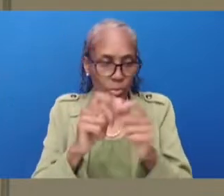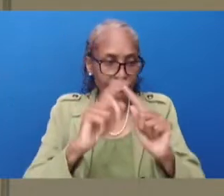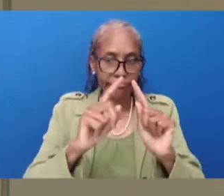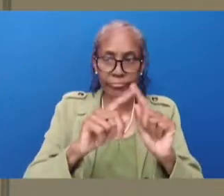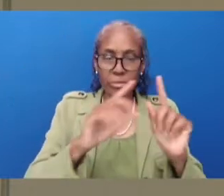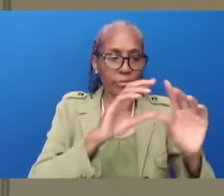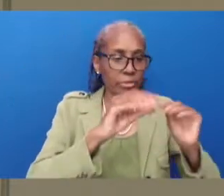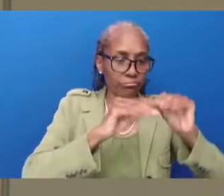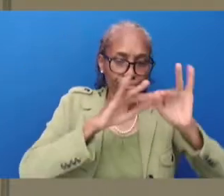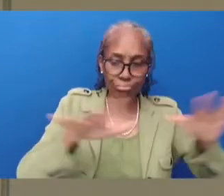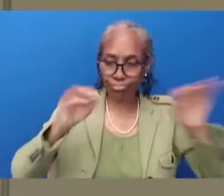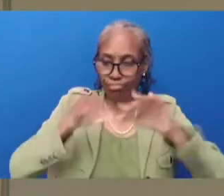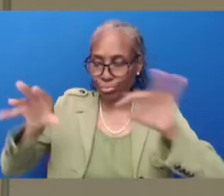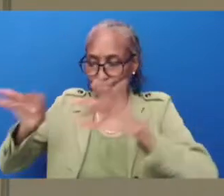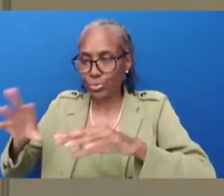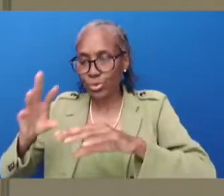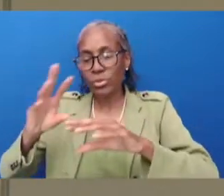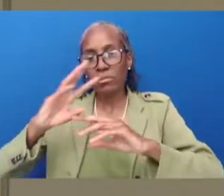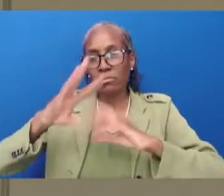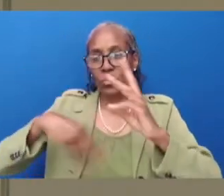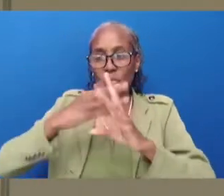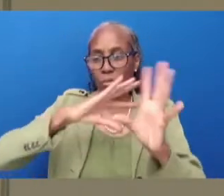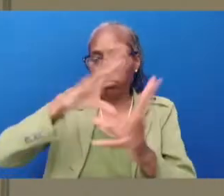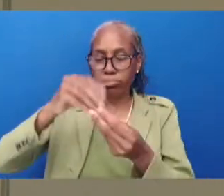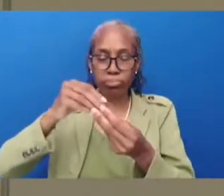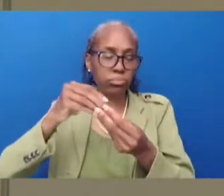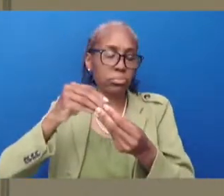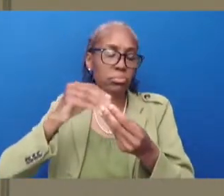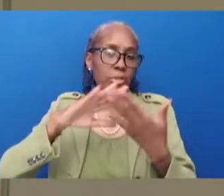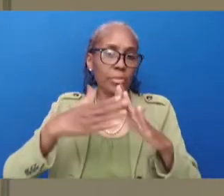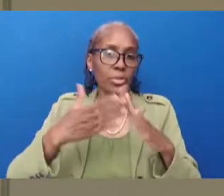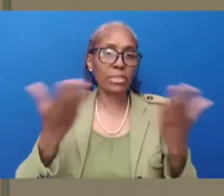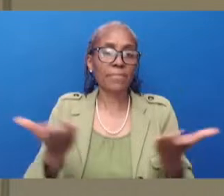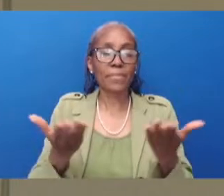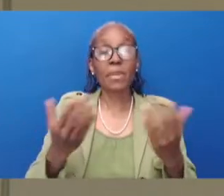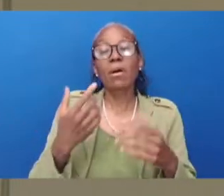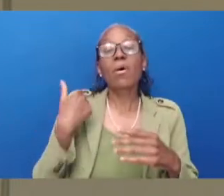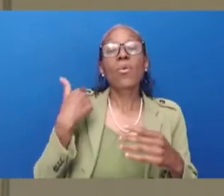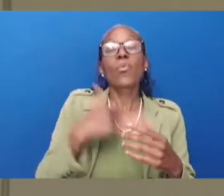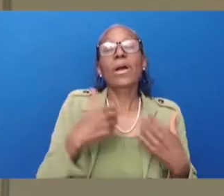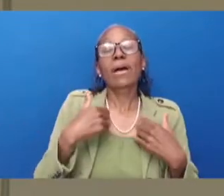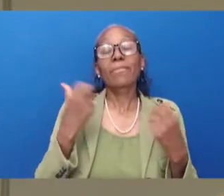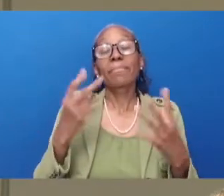BRIDGES, BETWEEN AFRICAN DIASPORA AND LOCAL COMMUNITIES